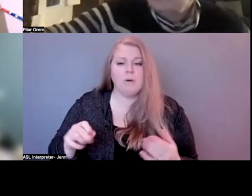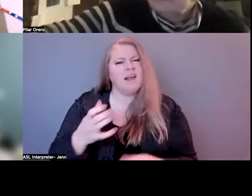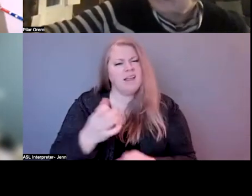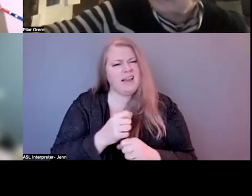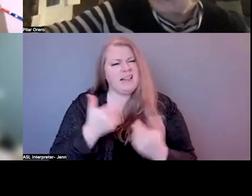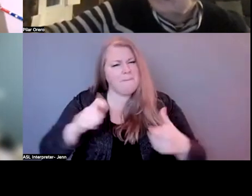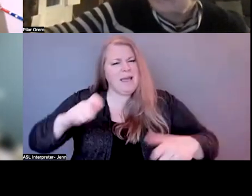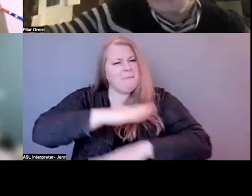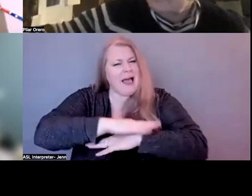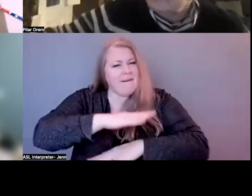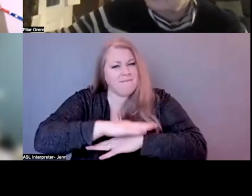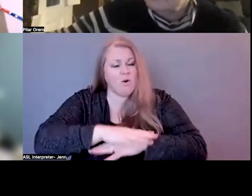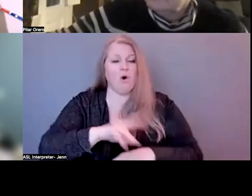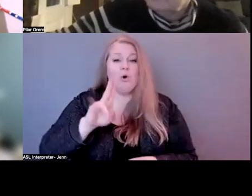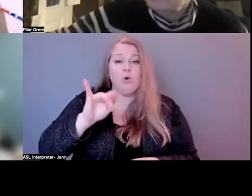So unity, meta.